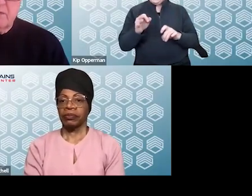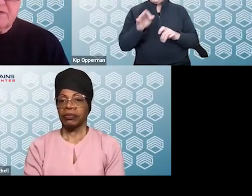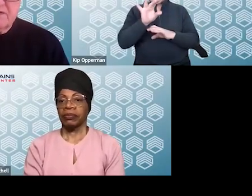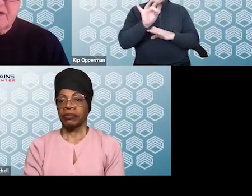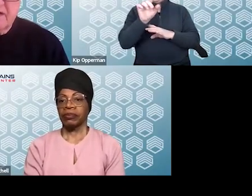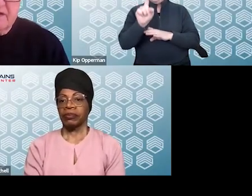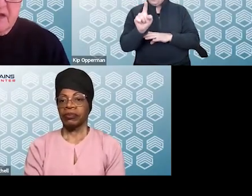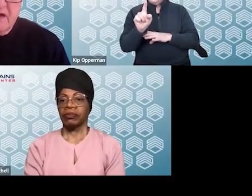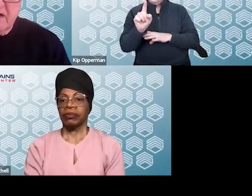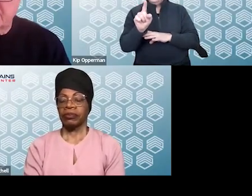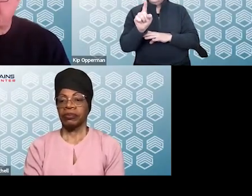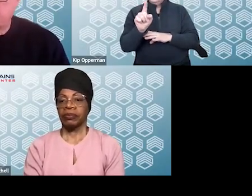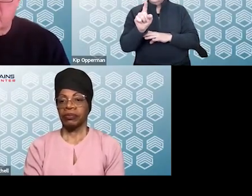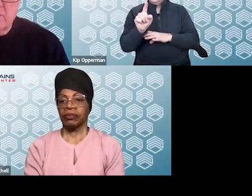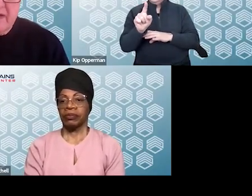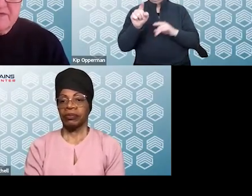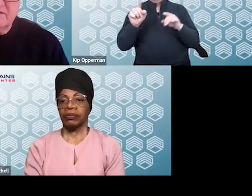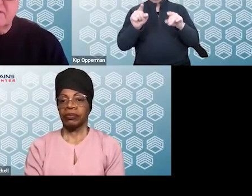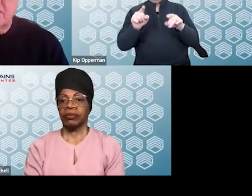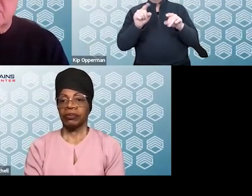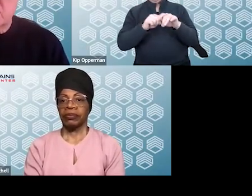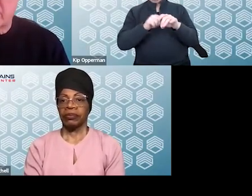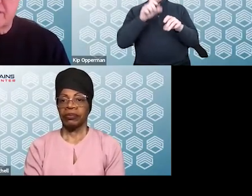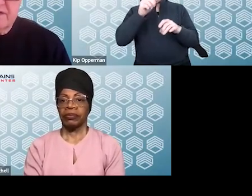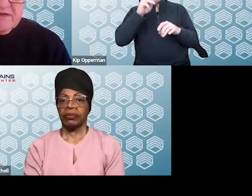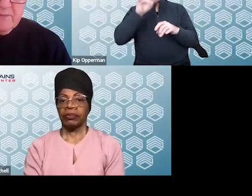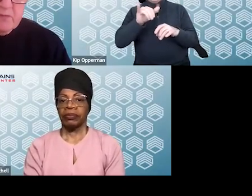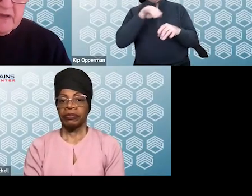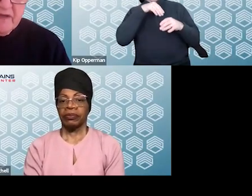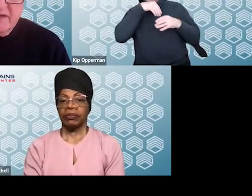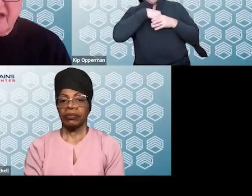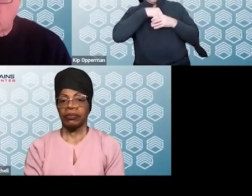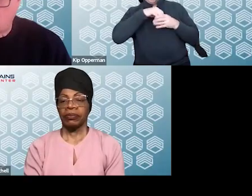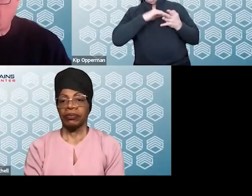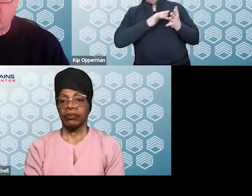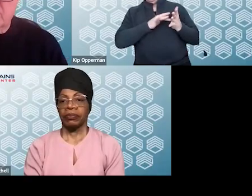I published a study in the Archives of Internal Medicine showing that Desipramine did not work